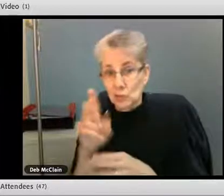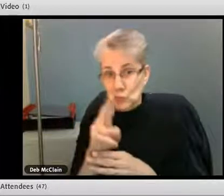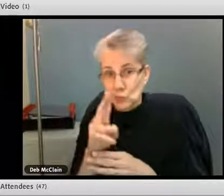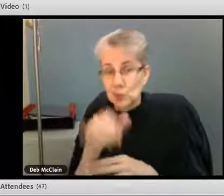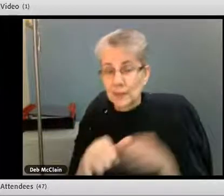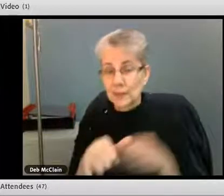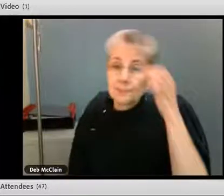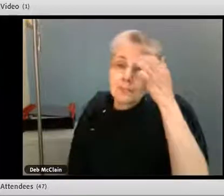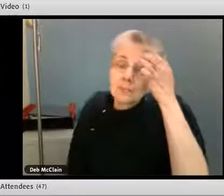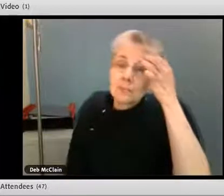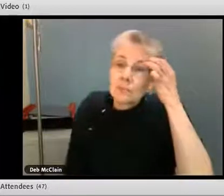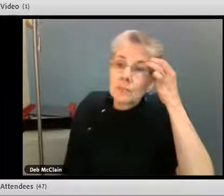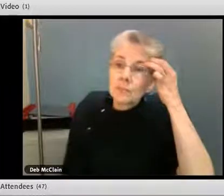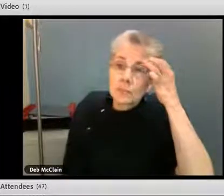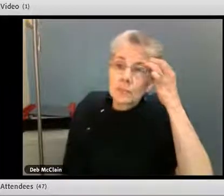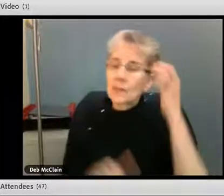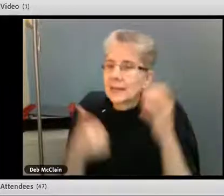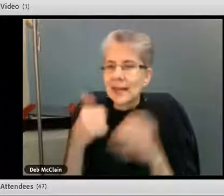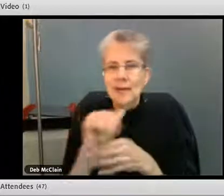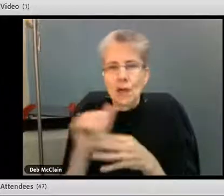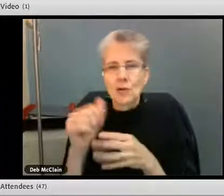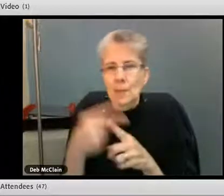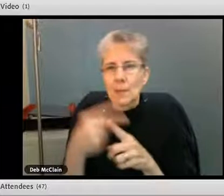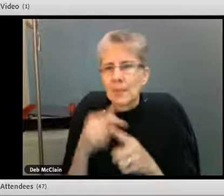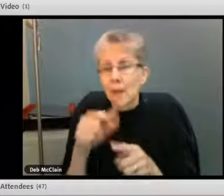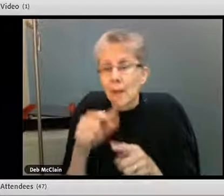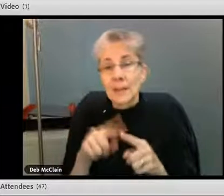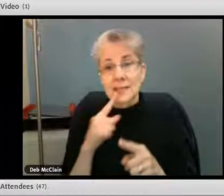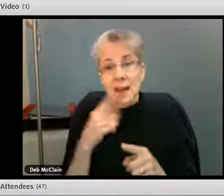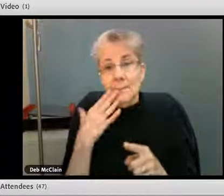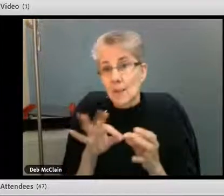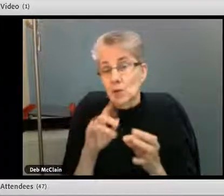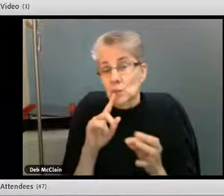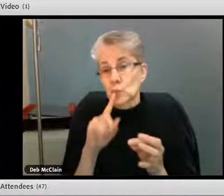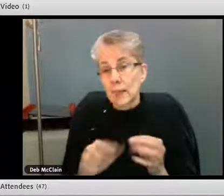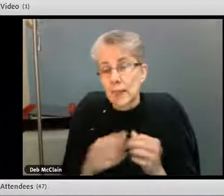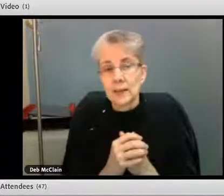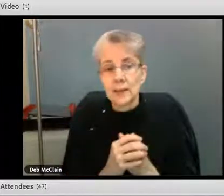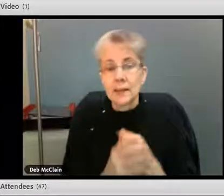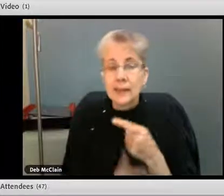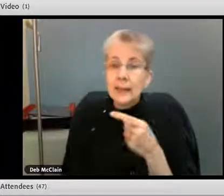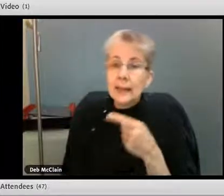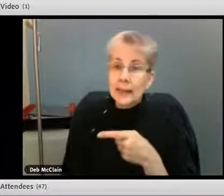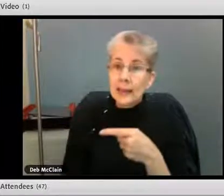but that's still not that bad of a price. That's for the entire Adobe suite.